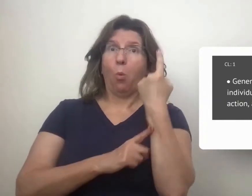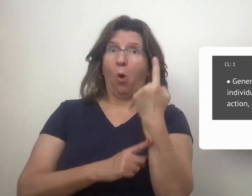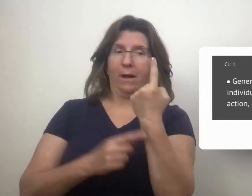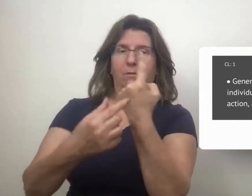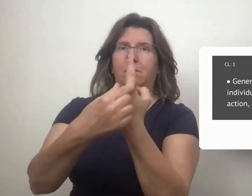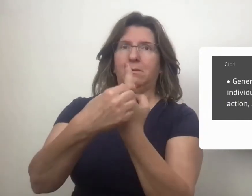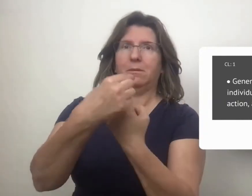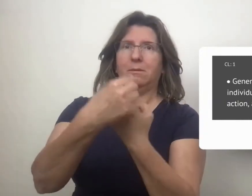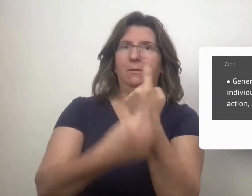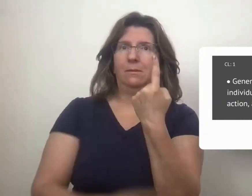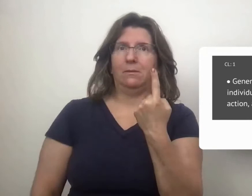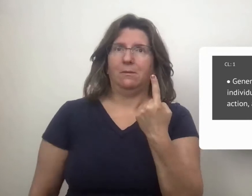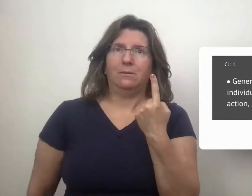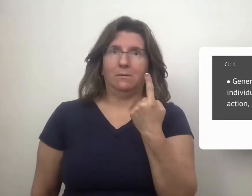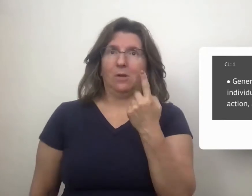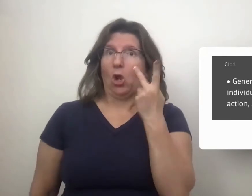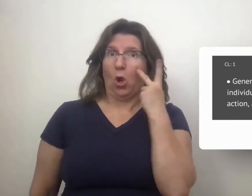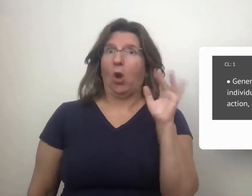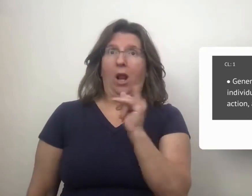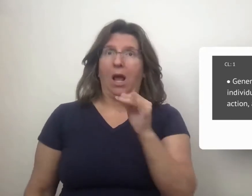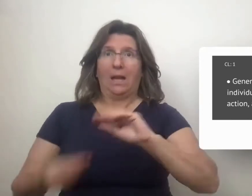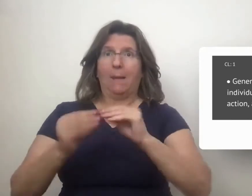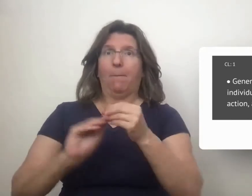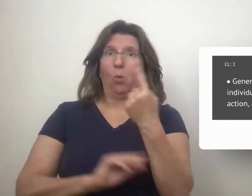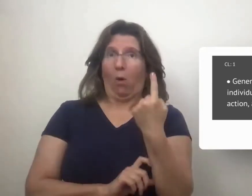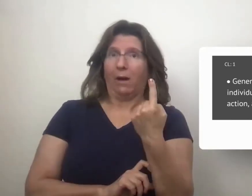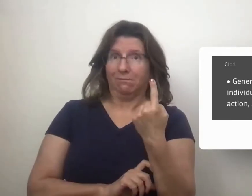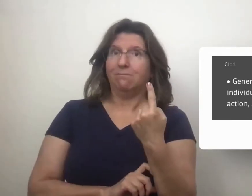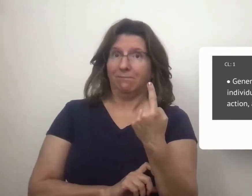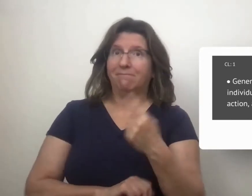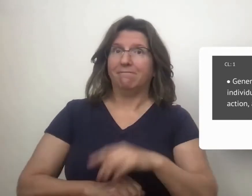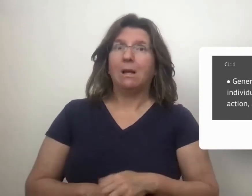It uses the index finger. It looks like a natural gesture for the number one.